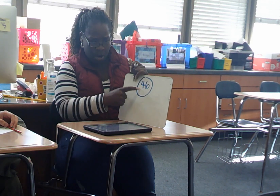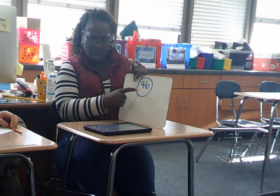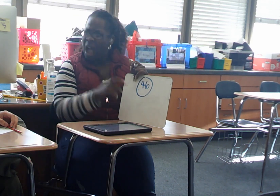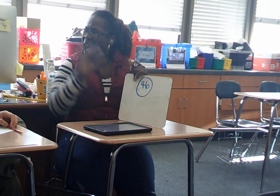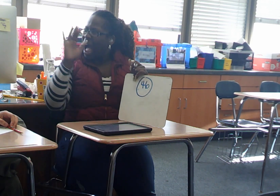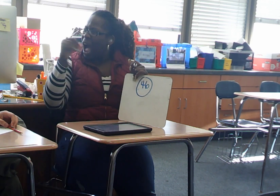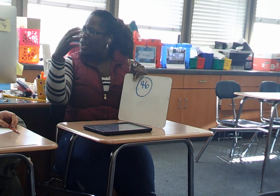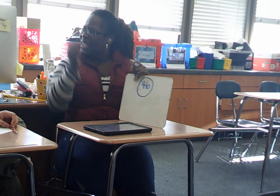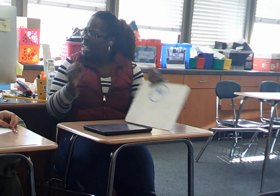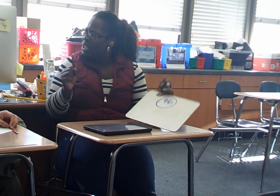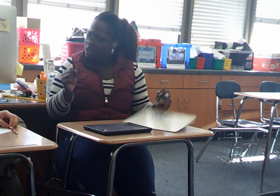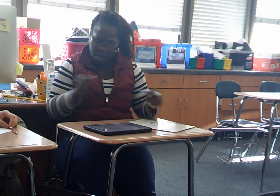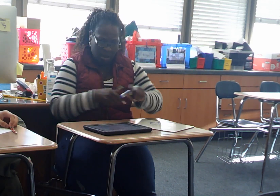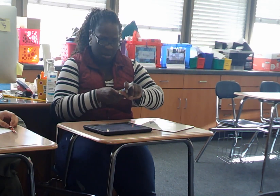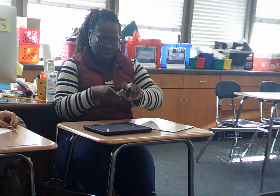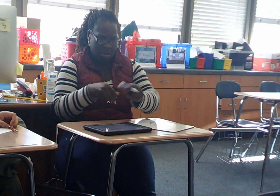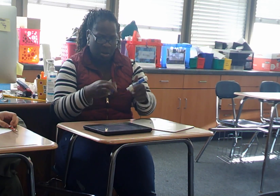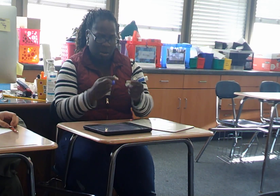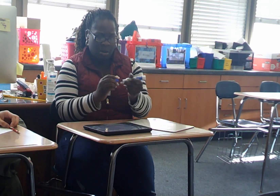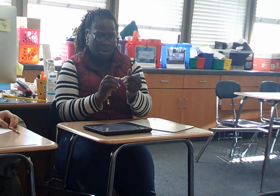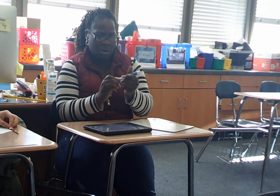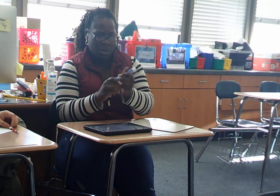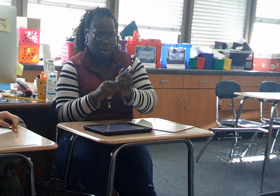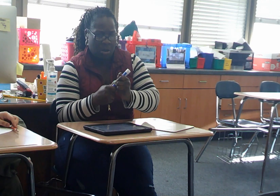Now how do you get.